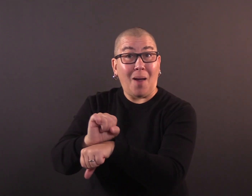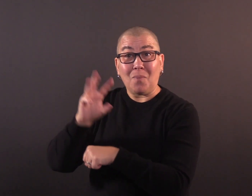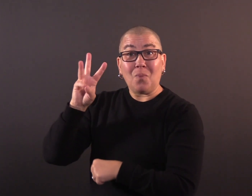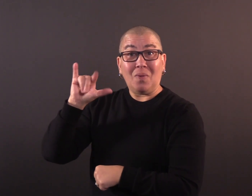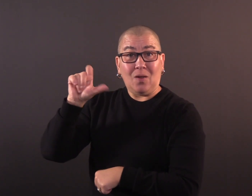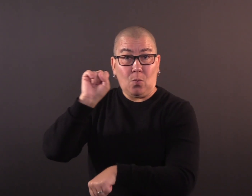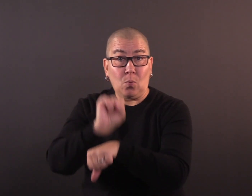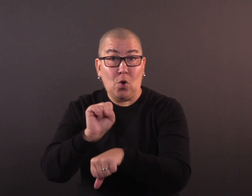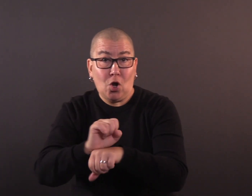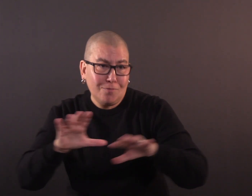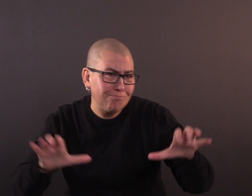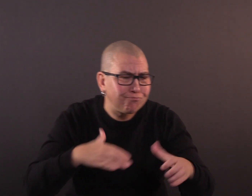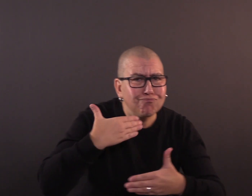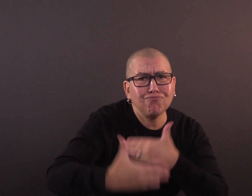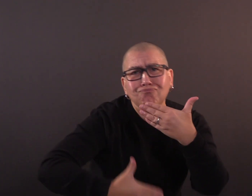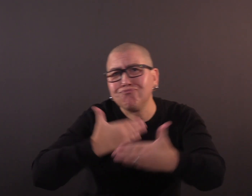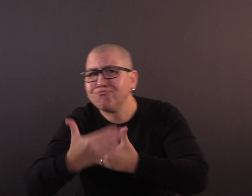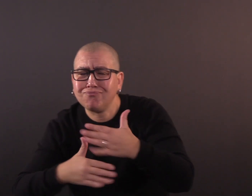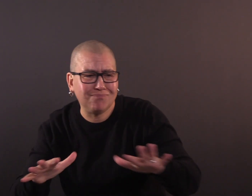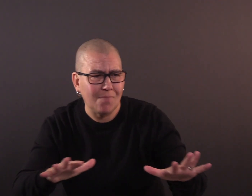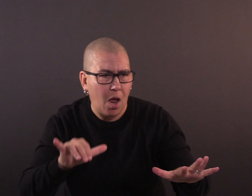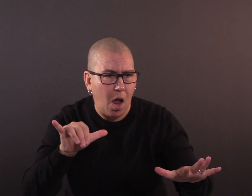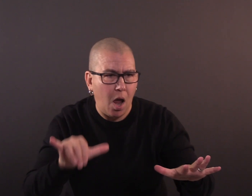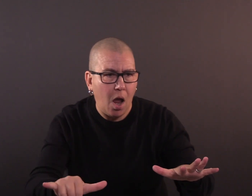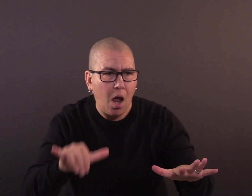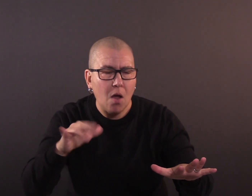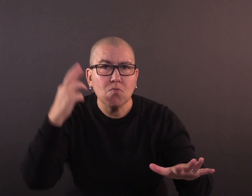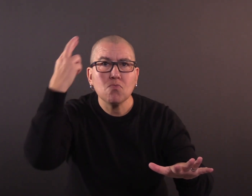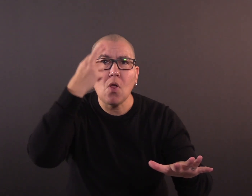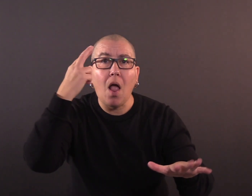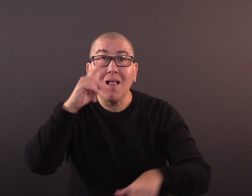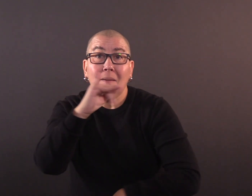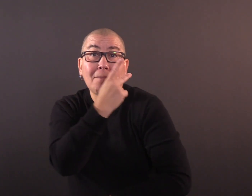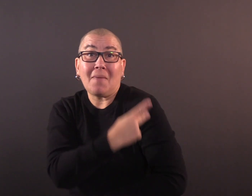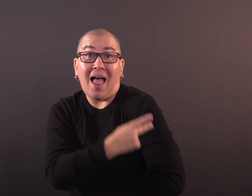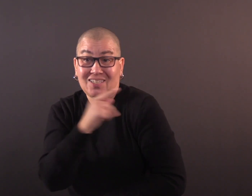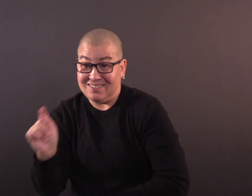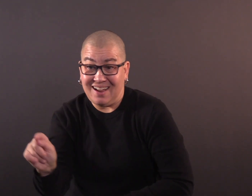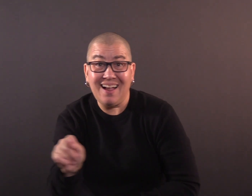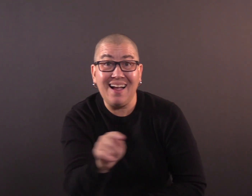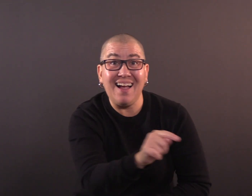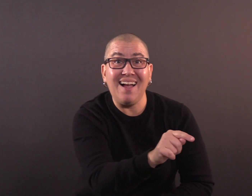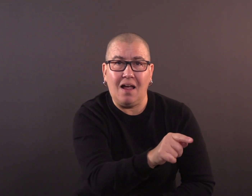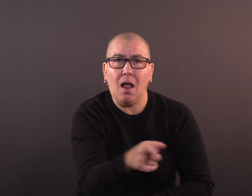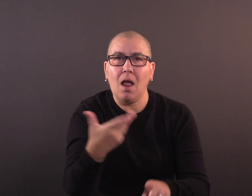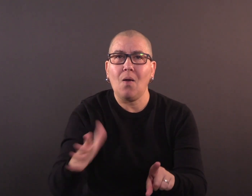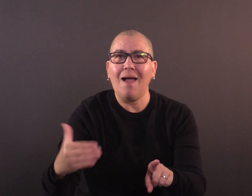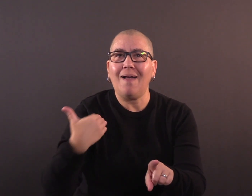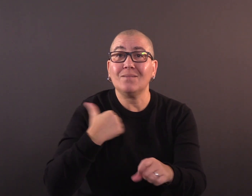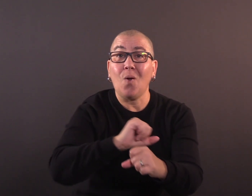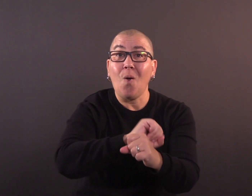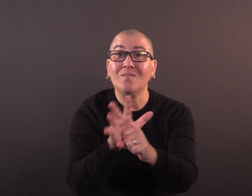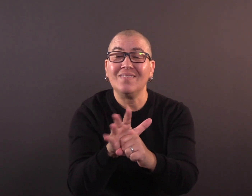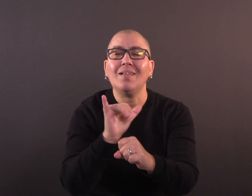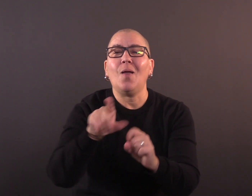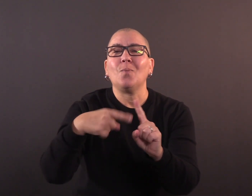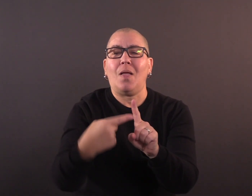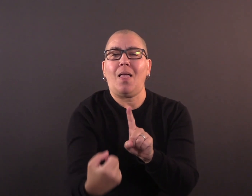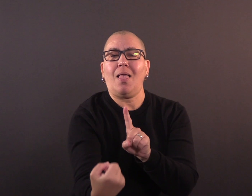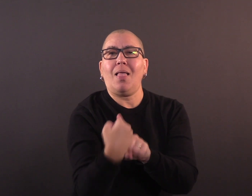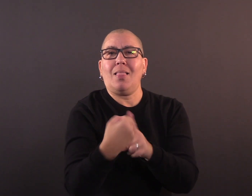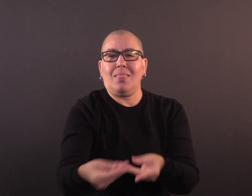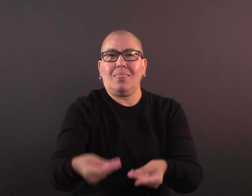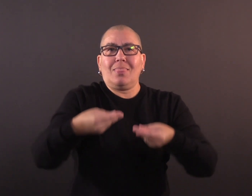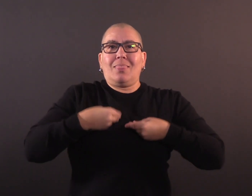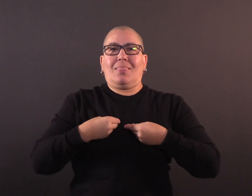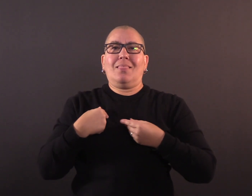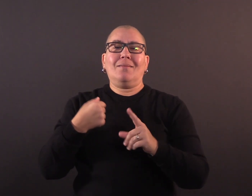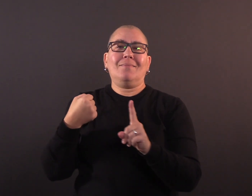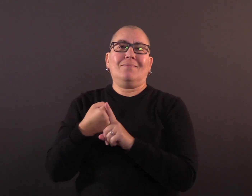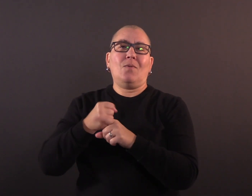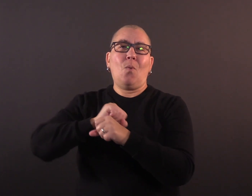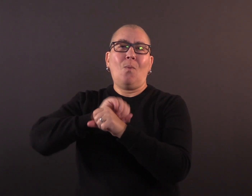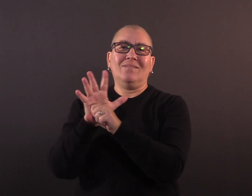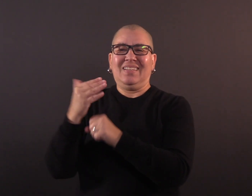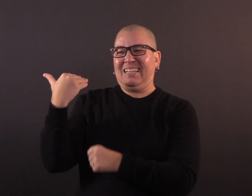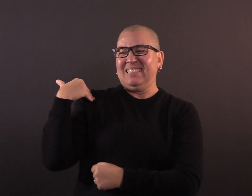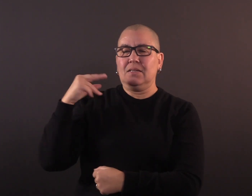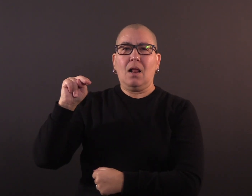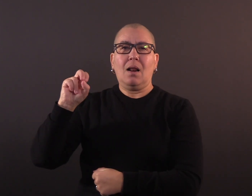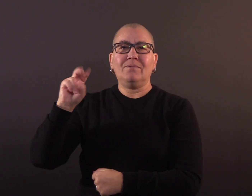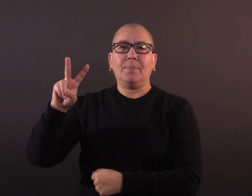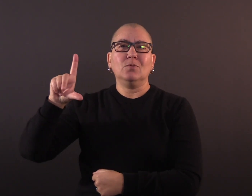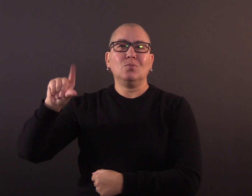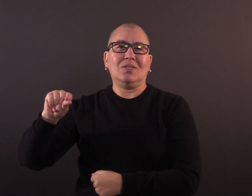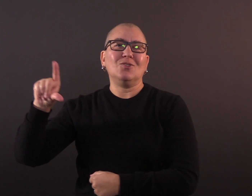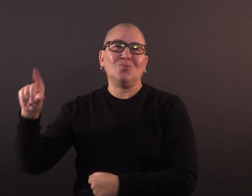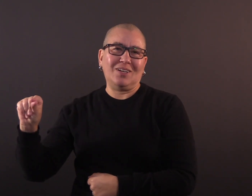lots of potentially infected patients. And in November of 2020, Wilson got the disease.